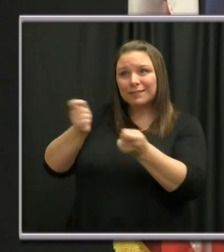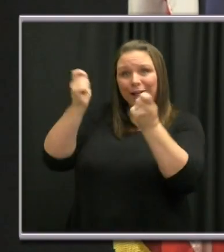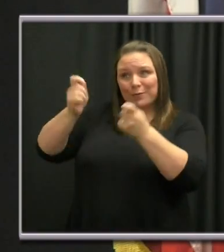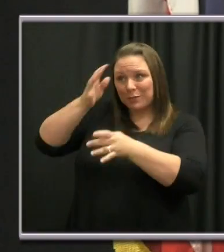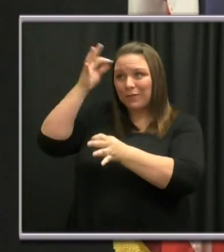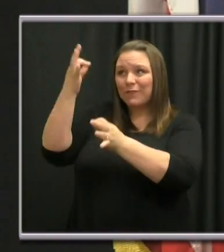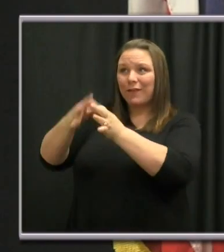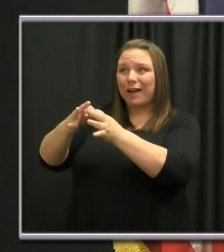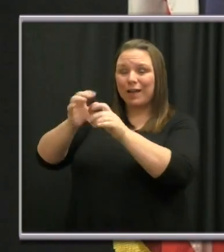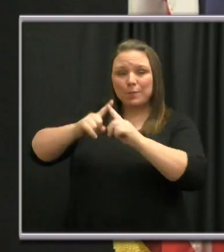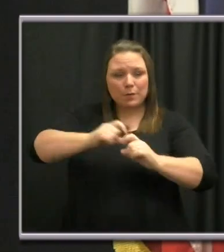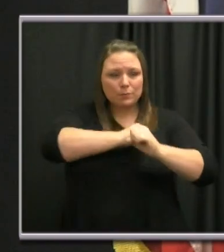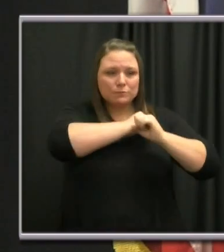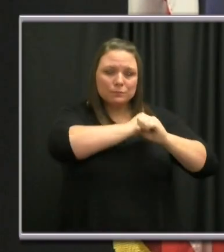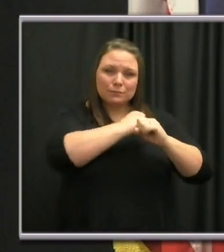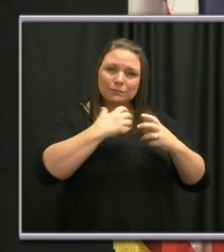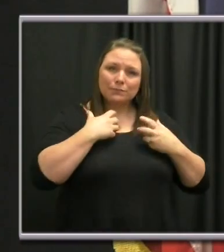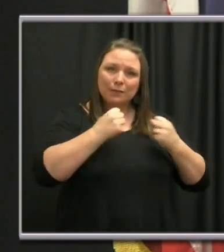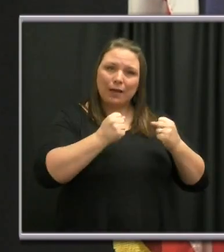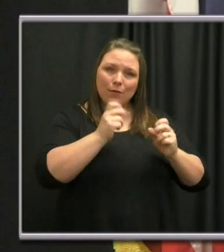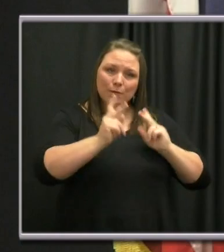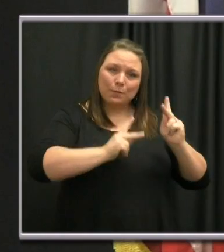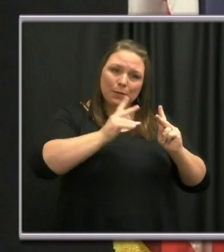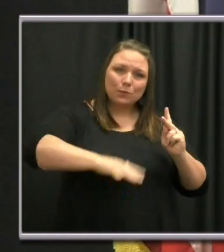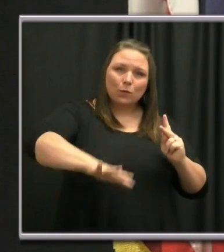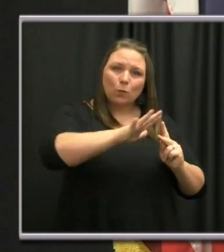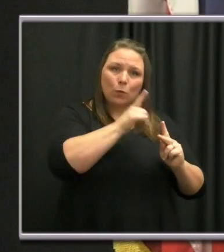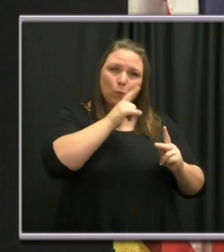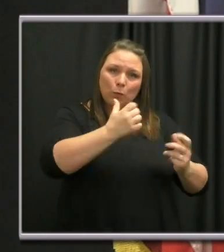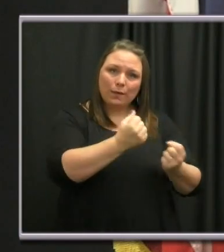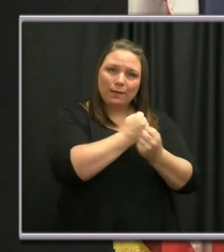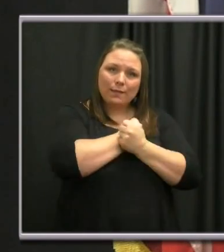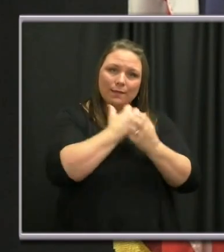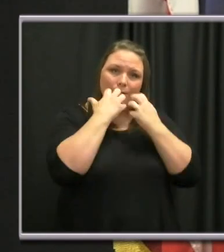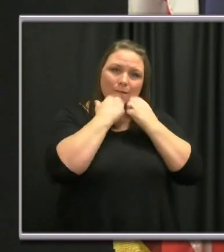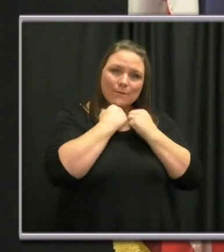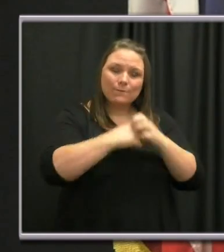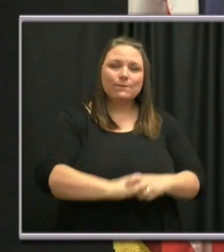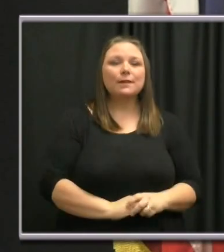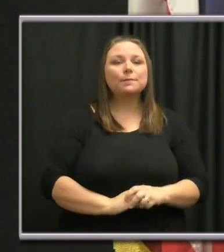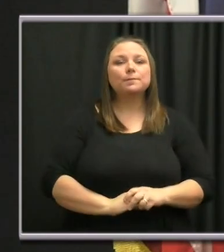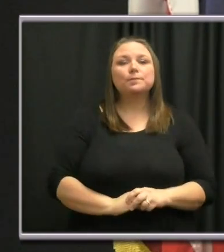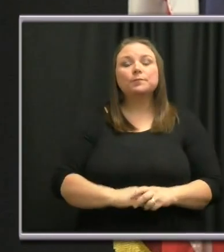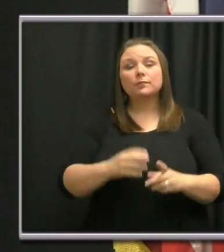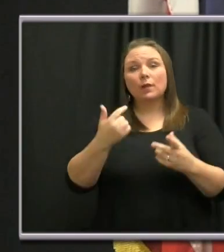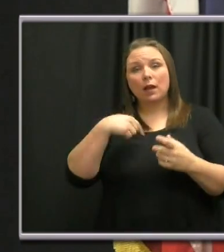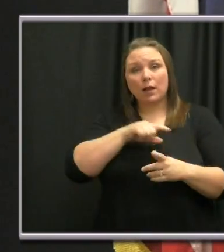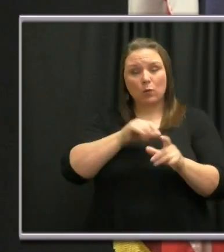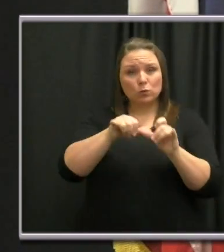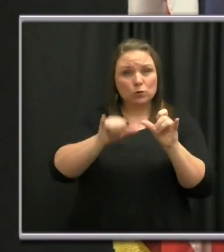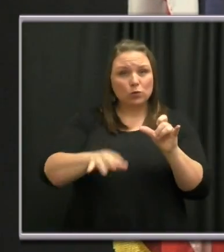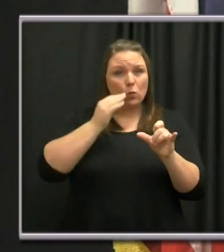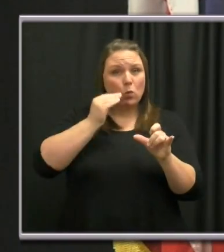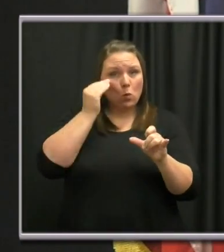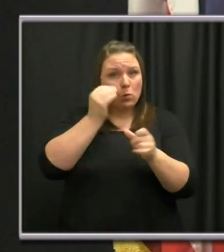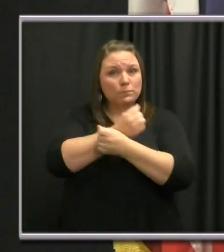CELEBRATING OUR FAITH WHILE ALSO PROTECTING THE HEALTH AND